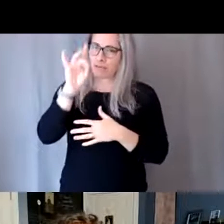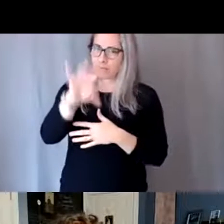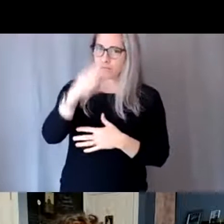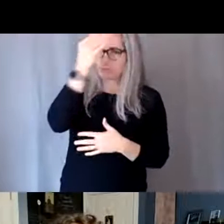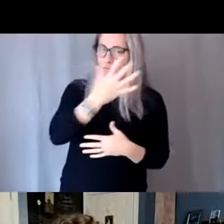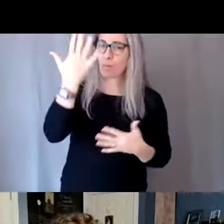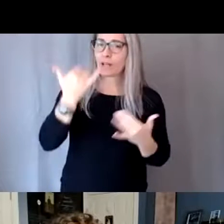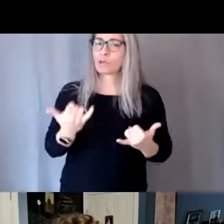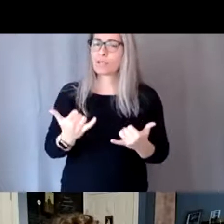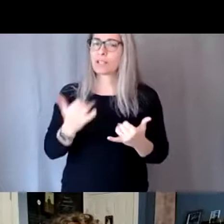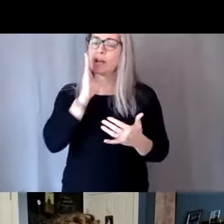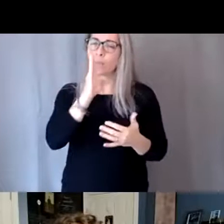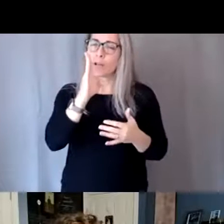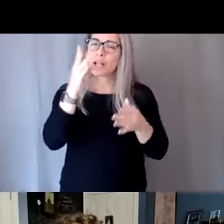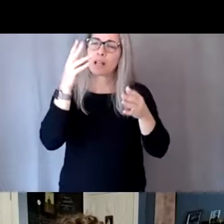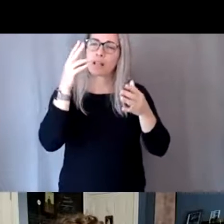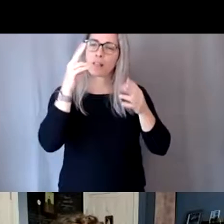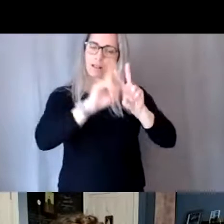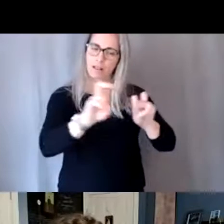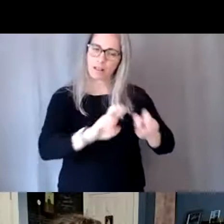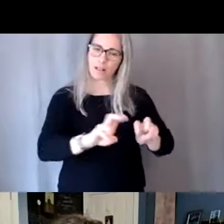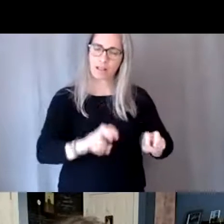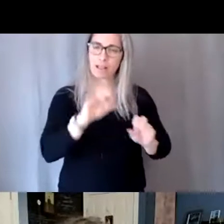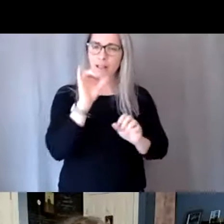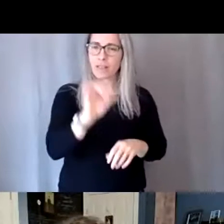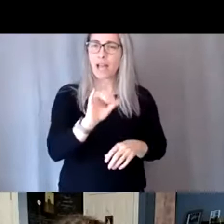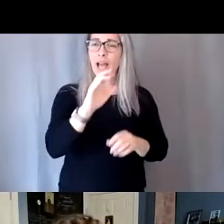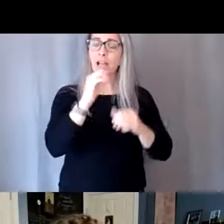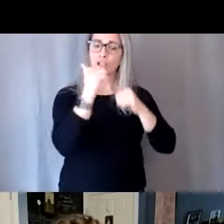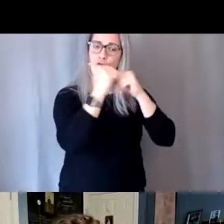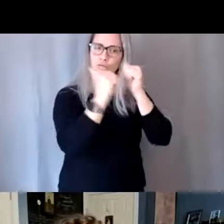the construction of disability and health professional education